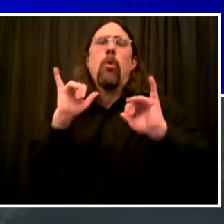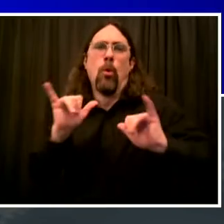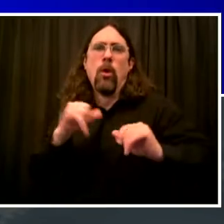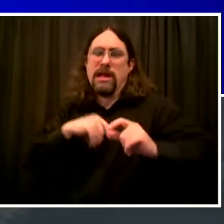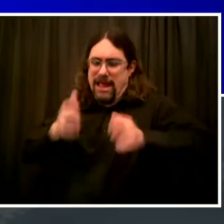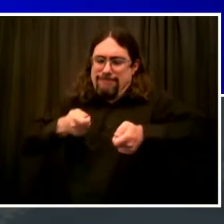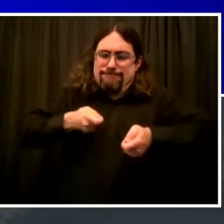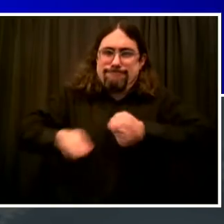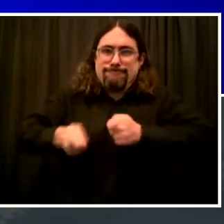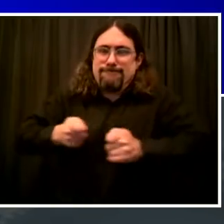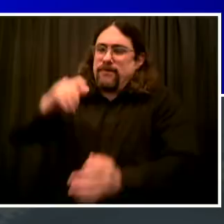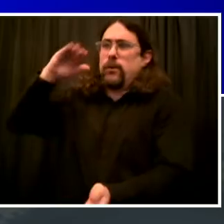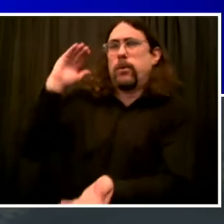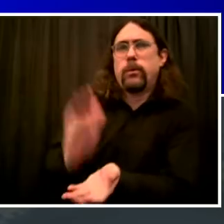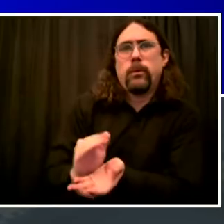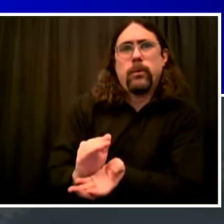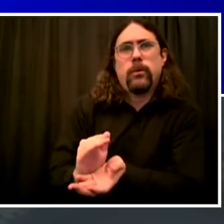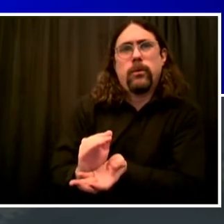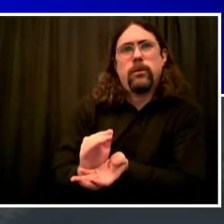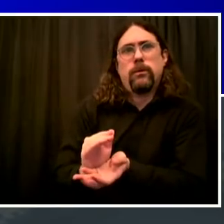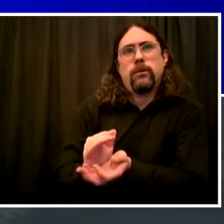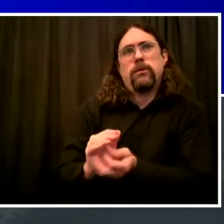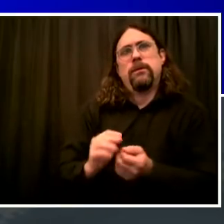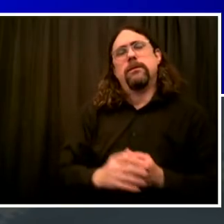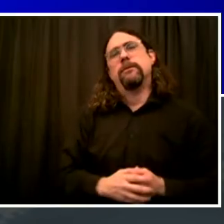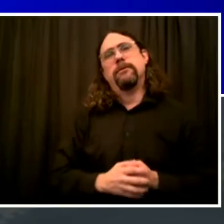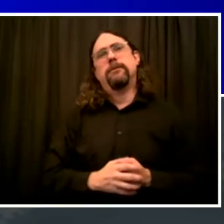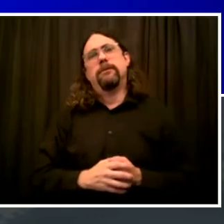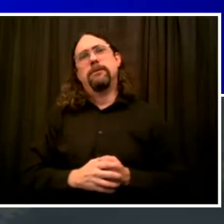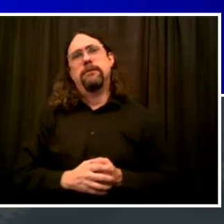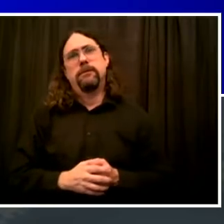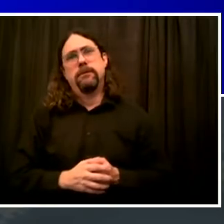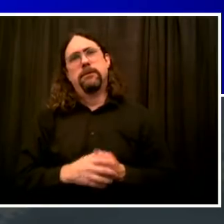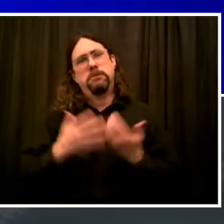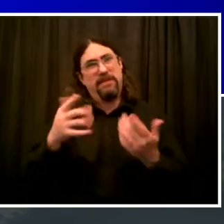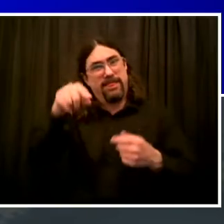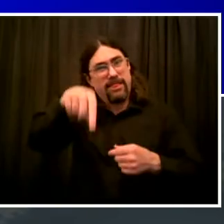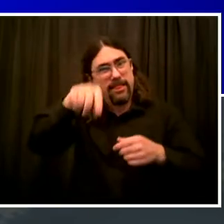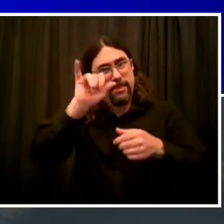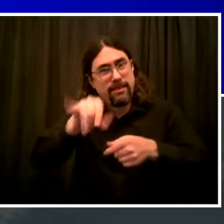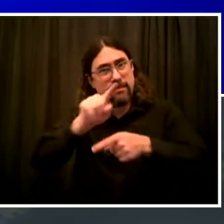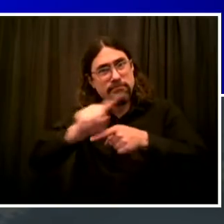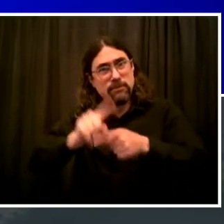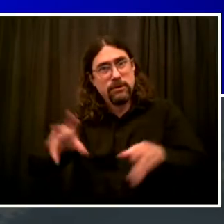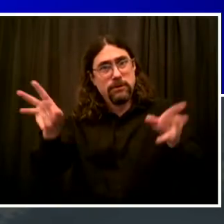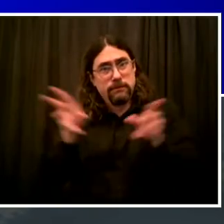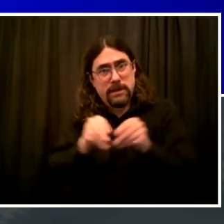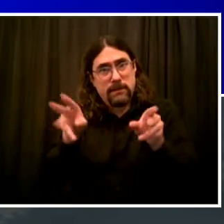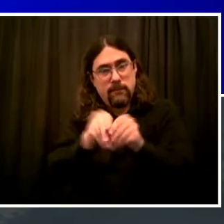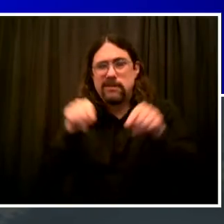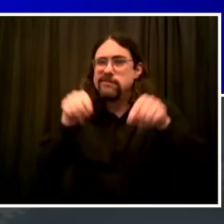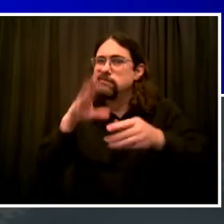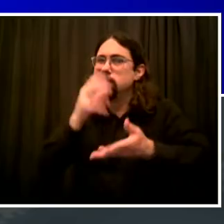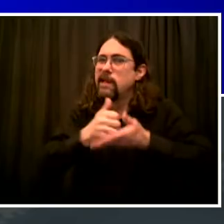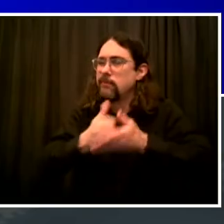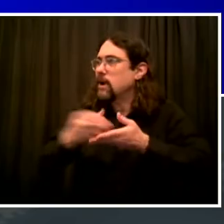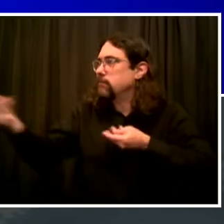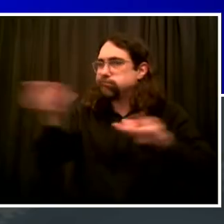PEOPLE UNDERSTAND WHAT INITIAL STEPS WERE TAKING. HEALTH CARE PROVIDERS AND